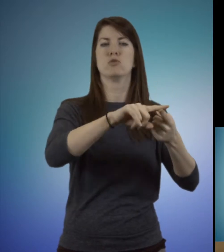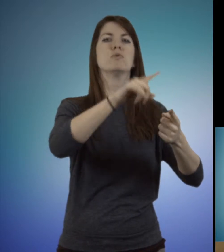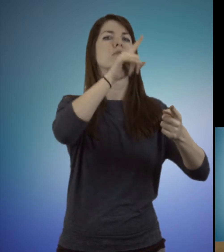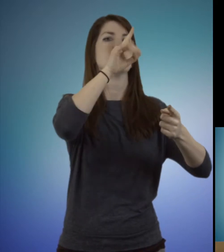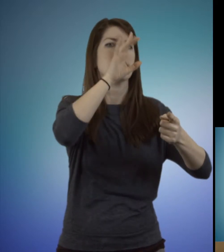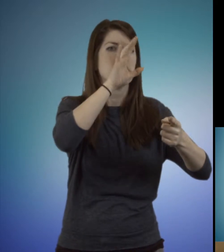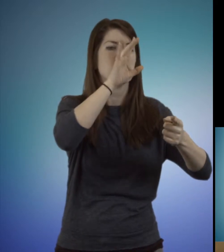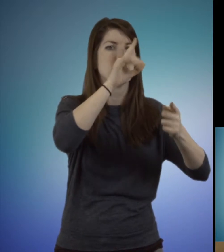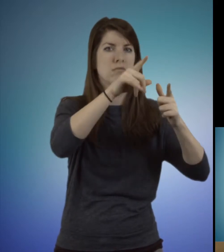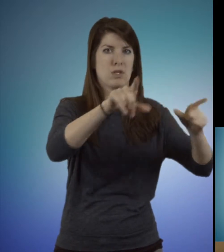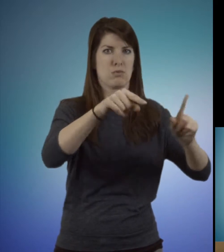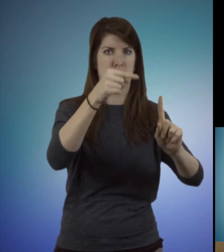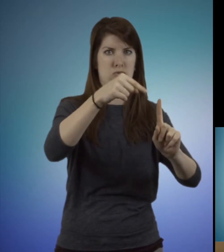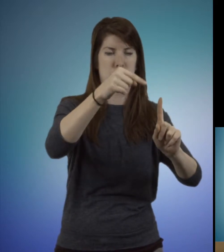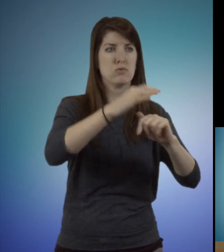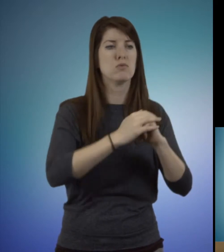What spoken sounds a child can produce.